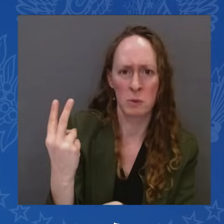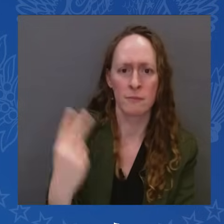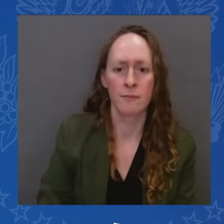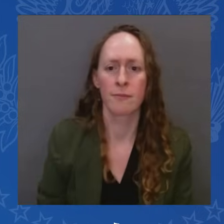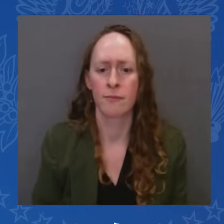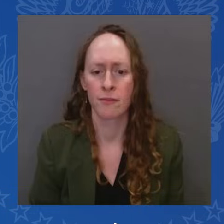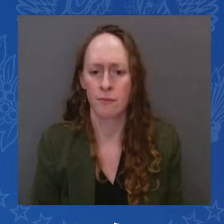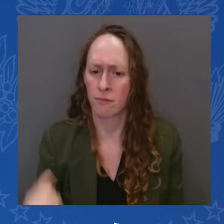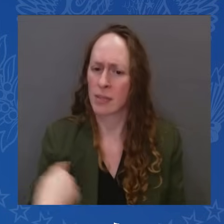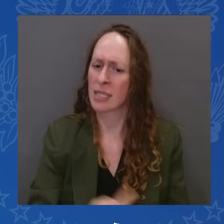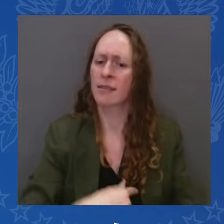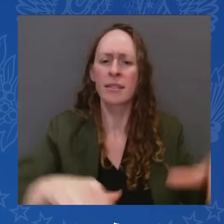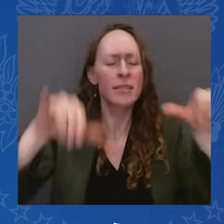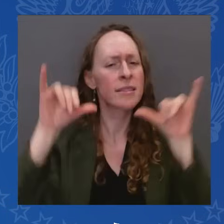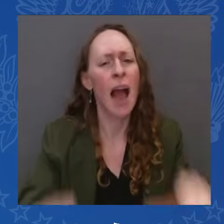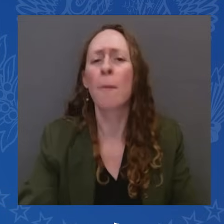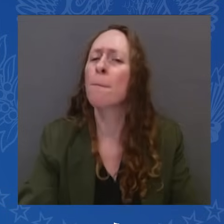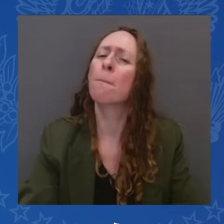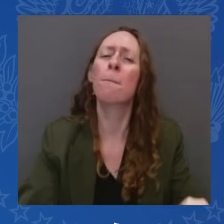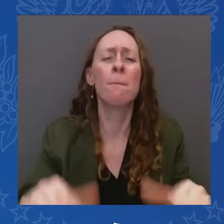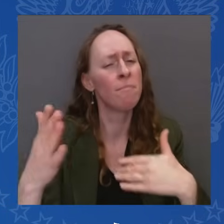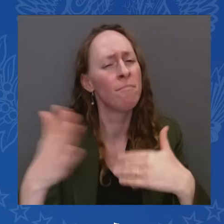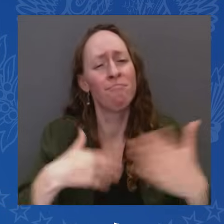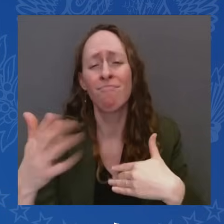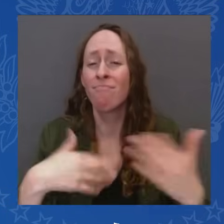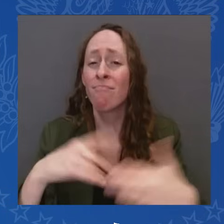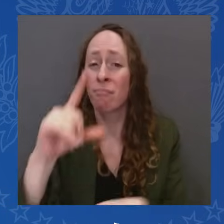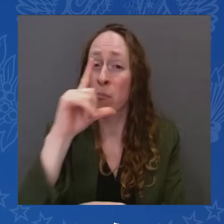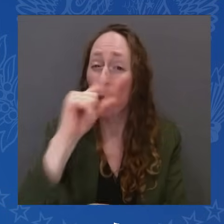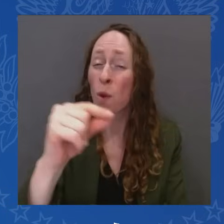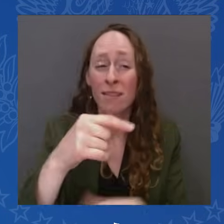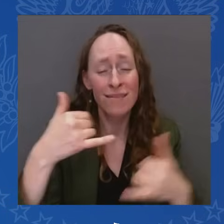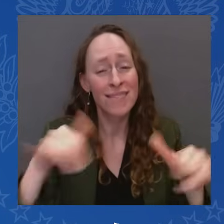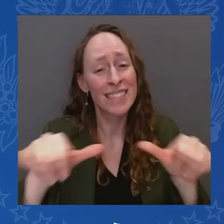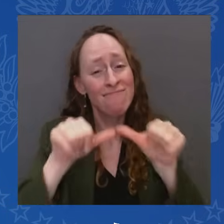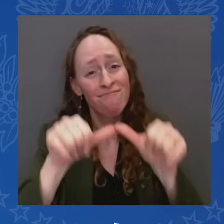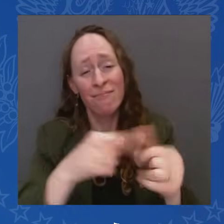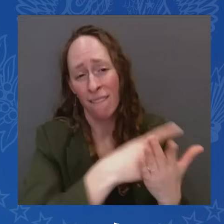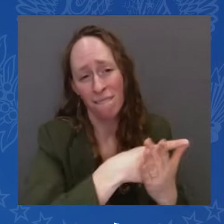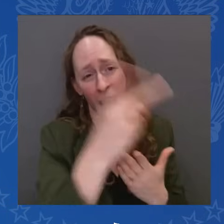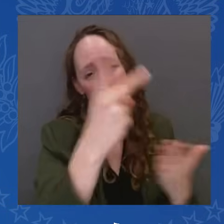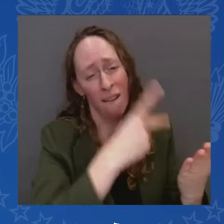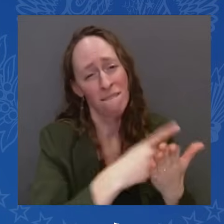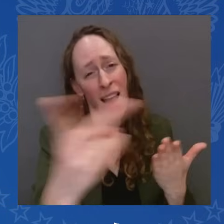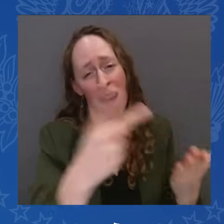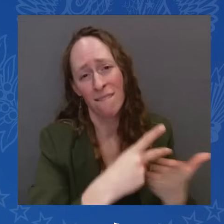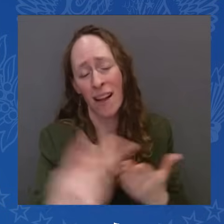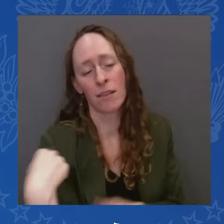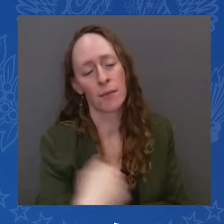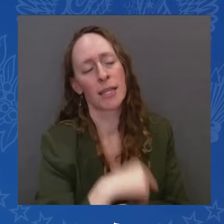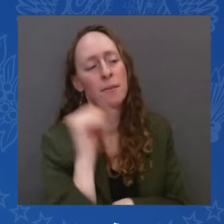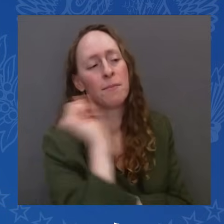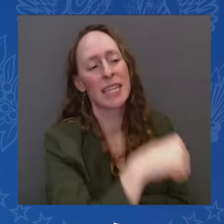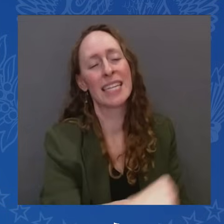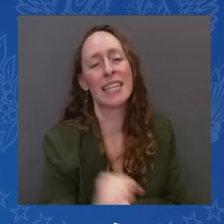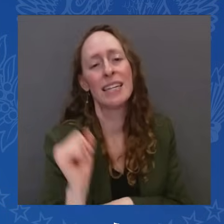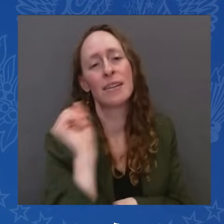Thanks to Ukraine's success -- success in defense, other European nations are safe from the Russian aggression,